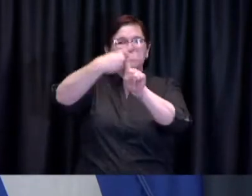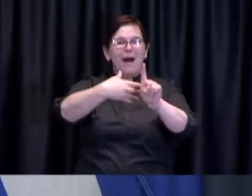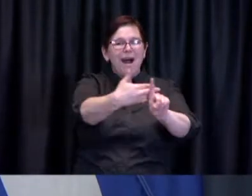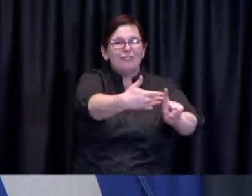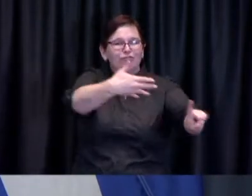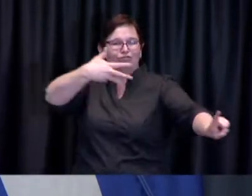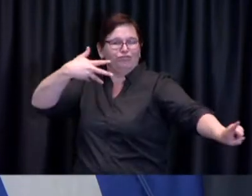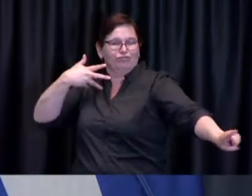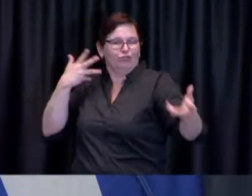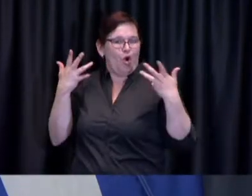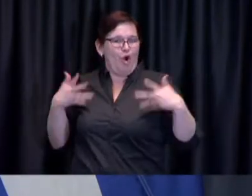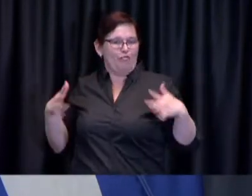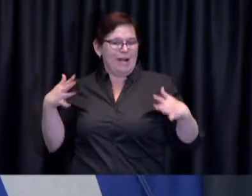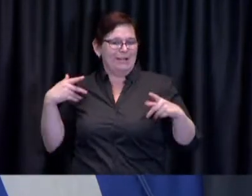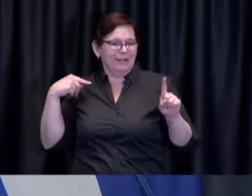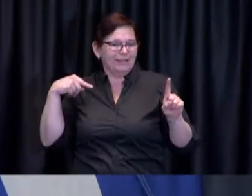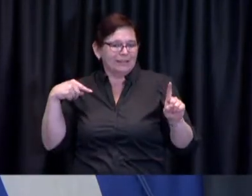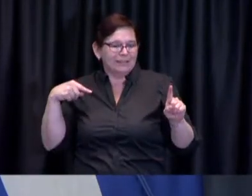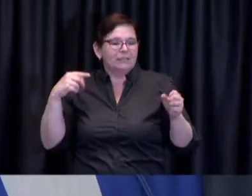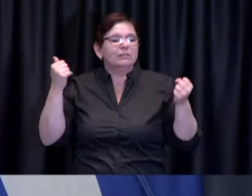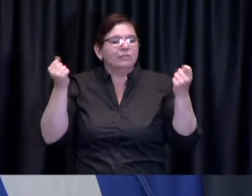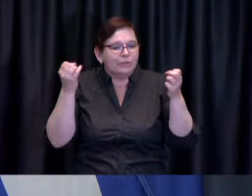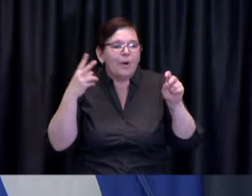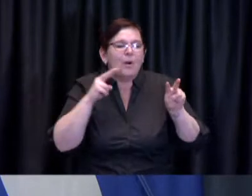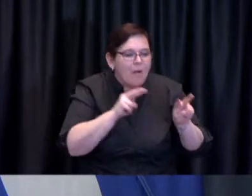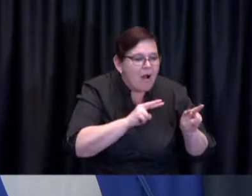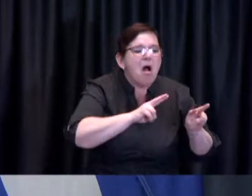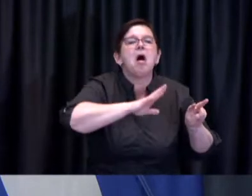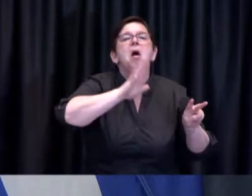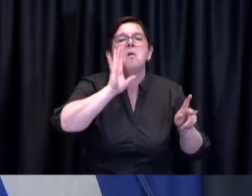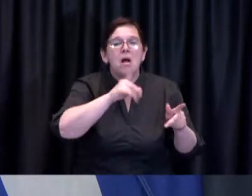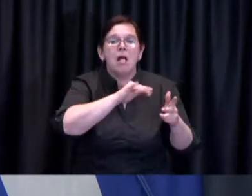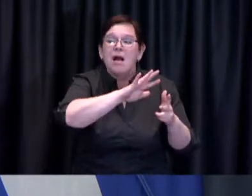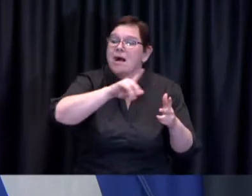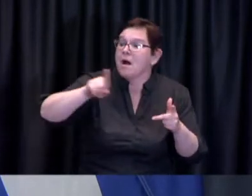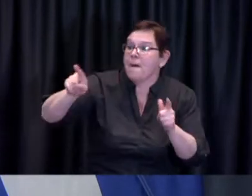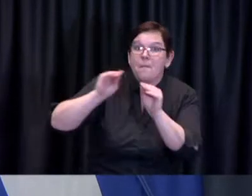I would anticipate that we'll see more studies including Moderna in the months